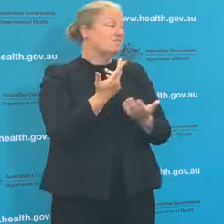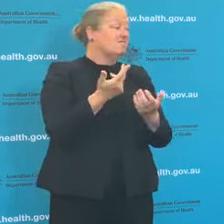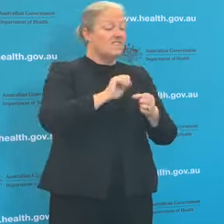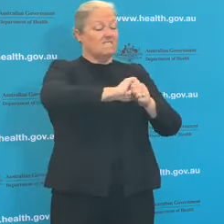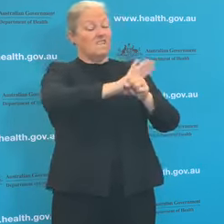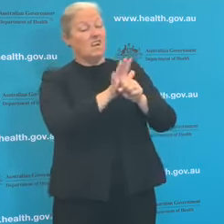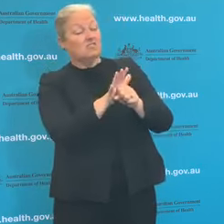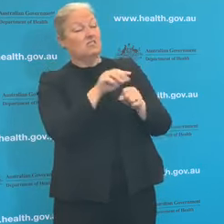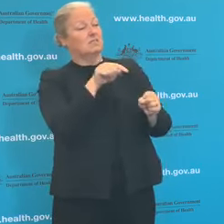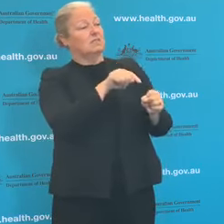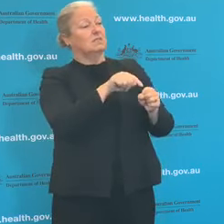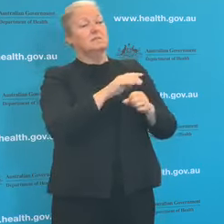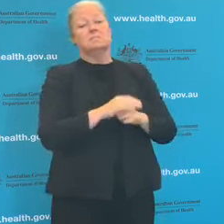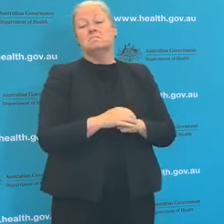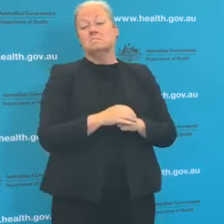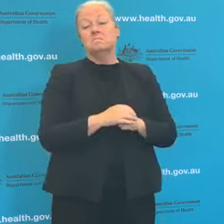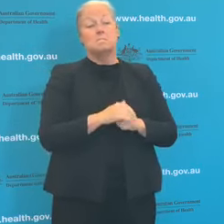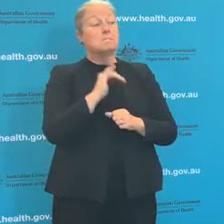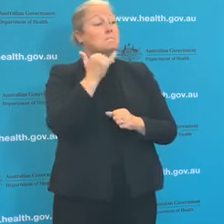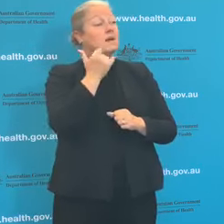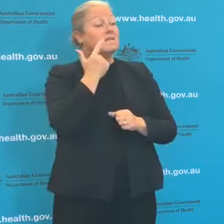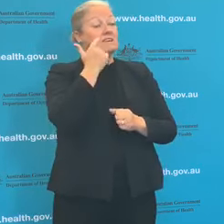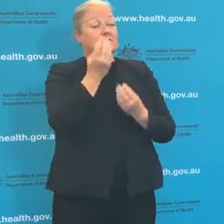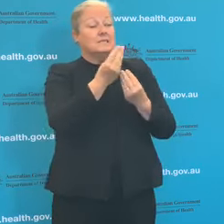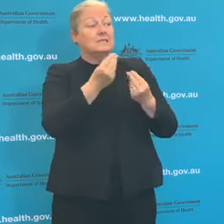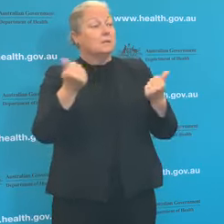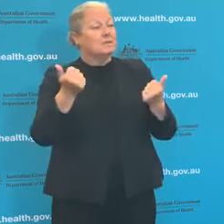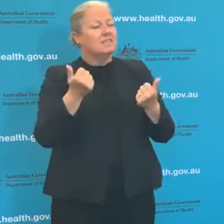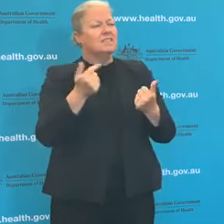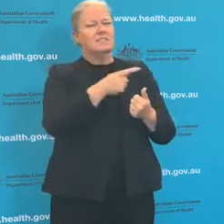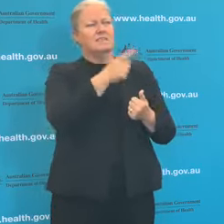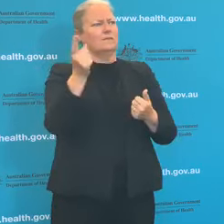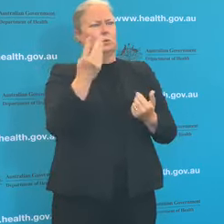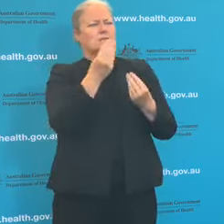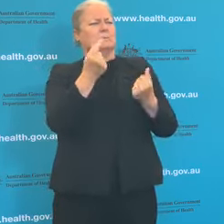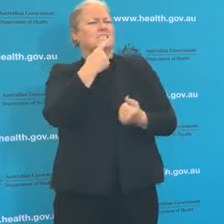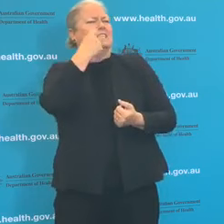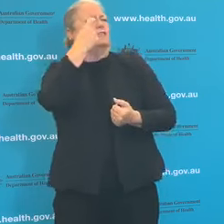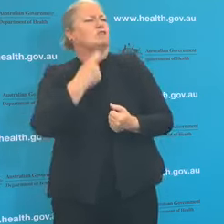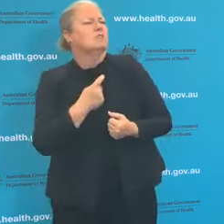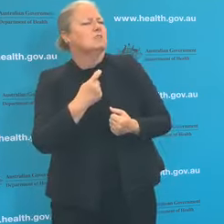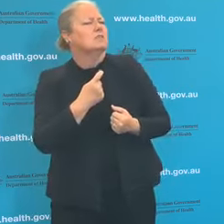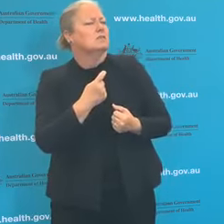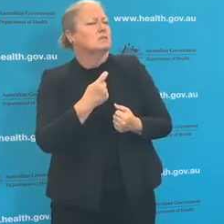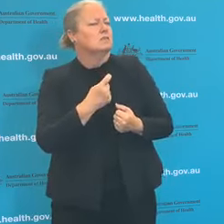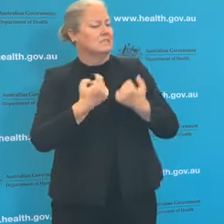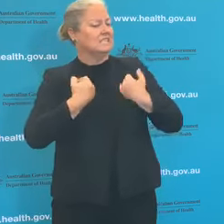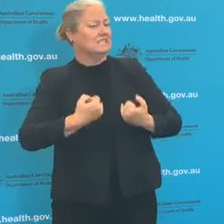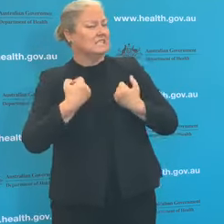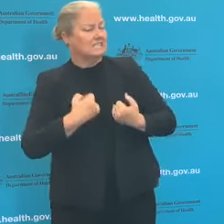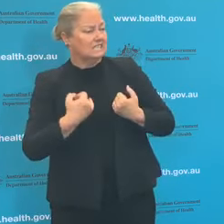find a highly effective treatment for severe disease, which would be a different thing to a vaccine, but assuming we don't and a vaccine is the